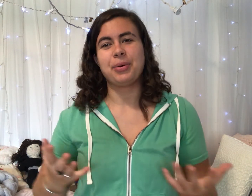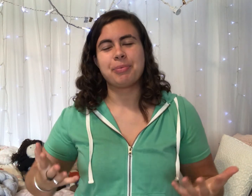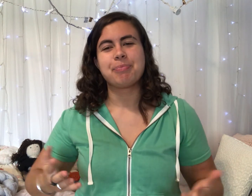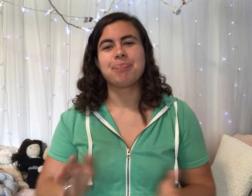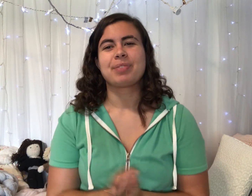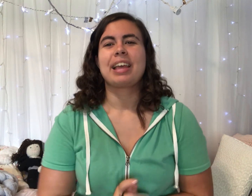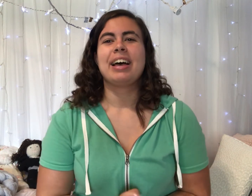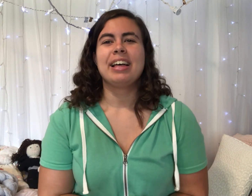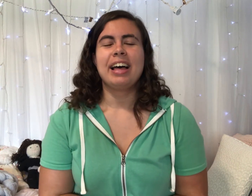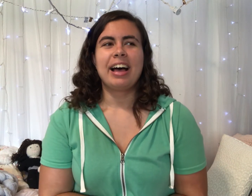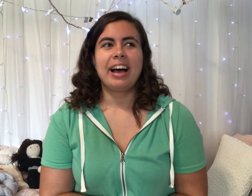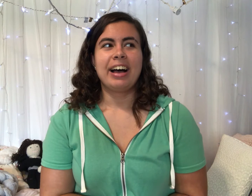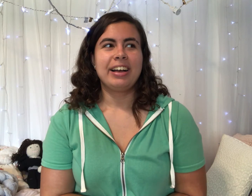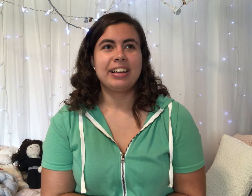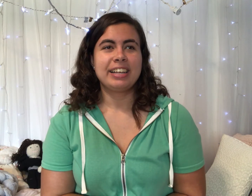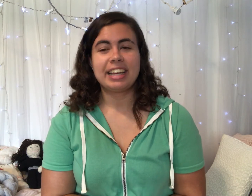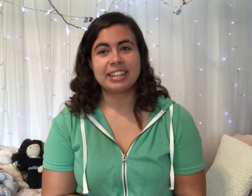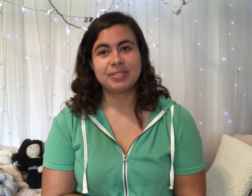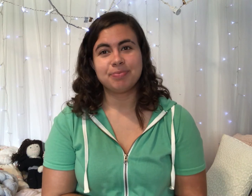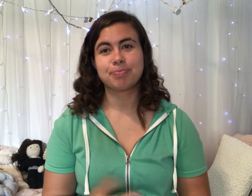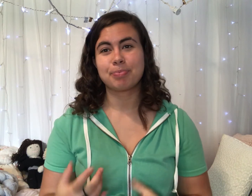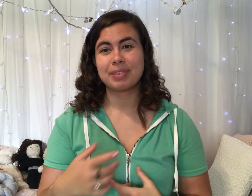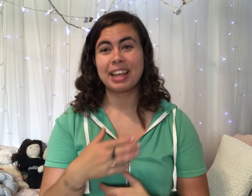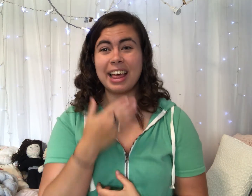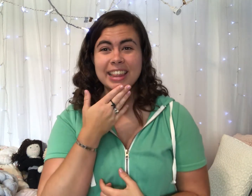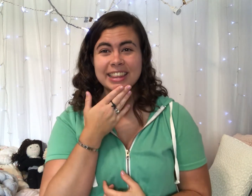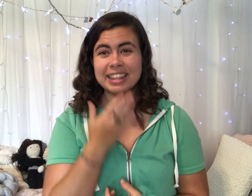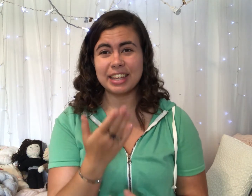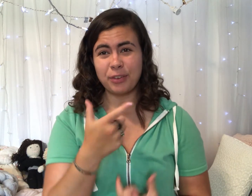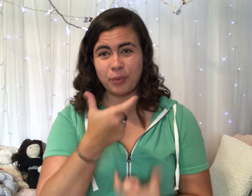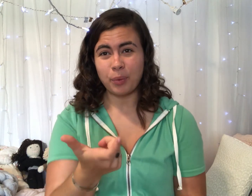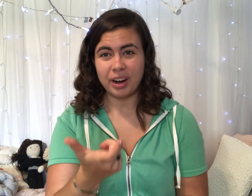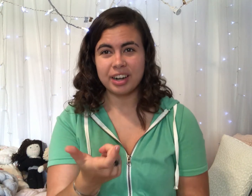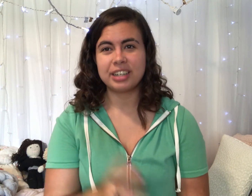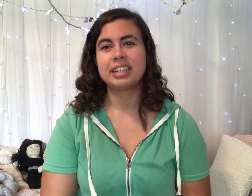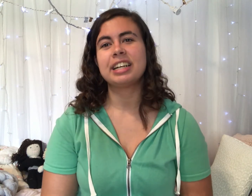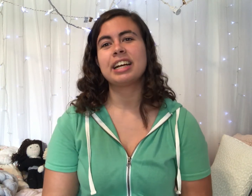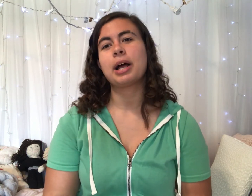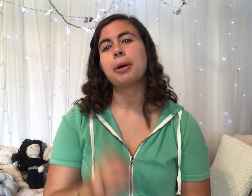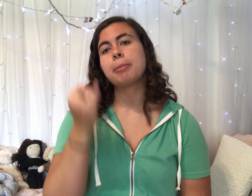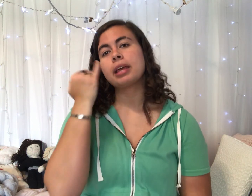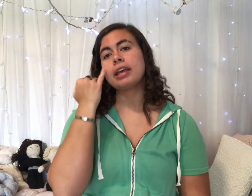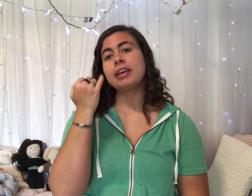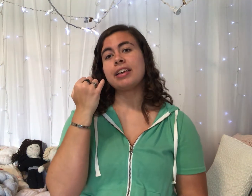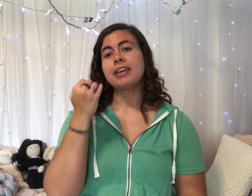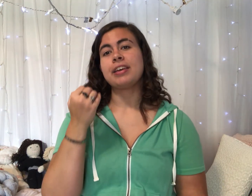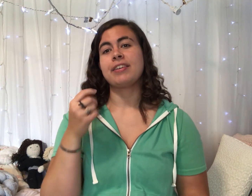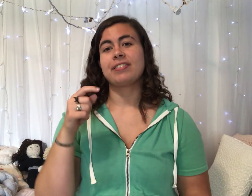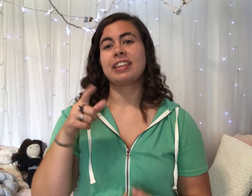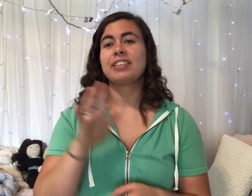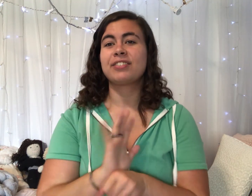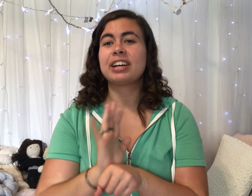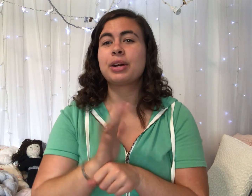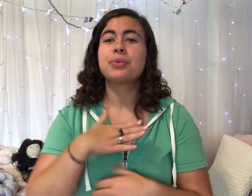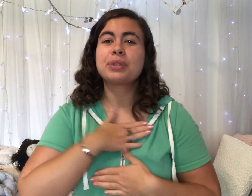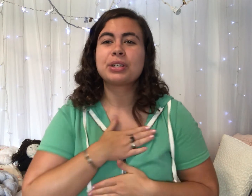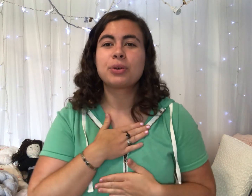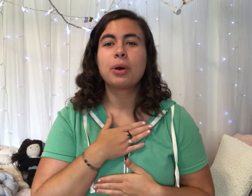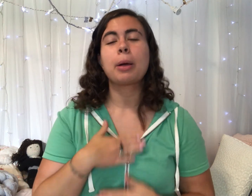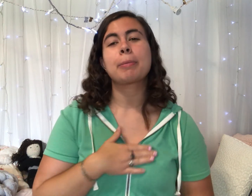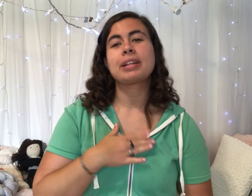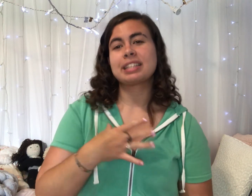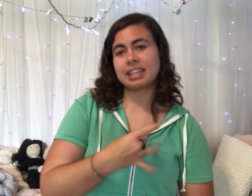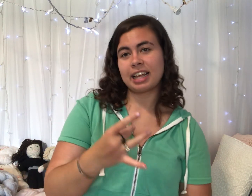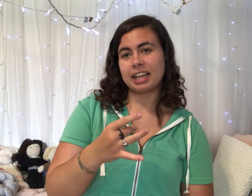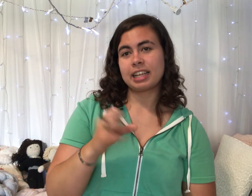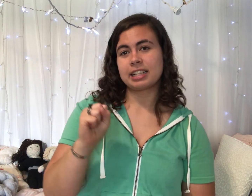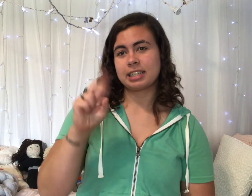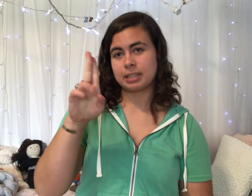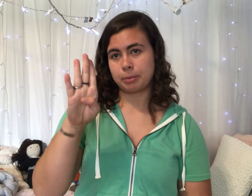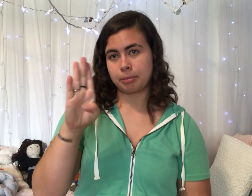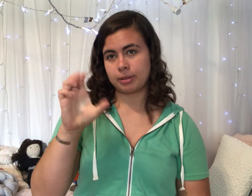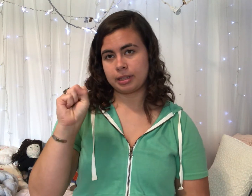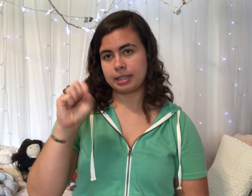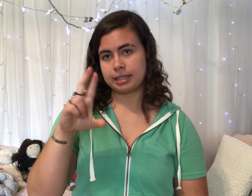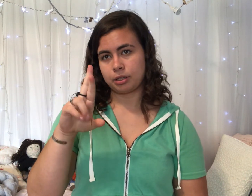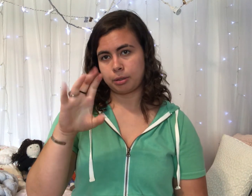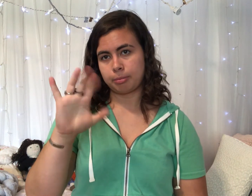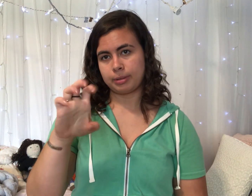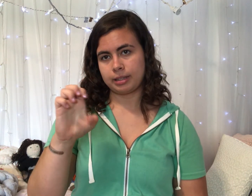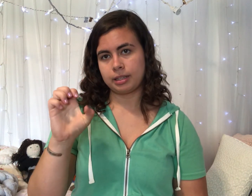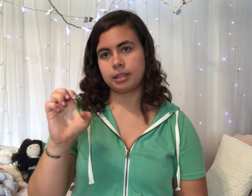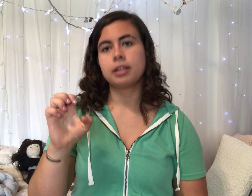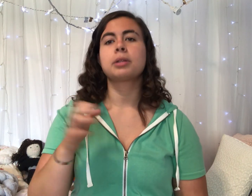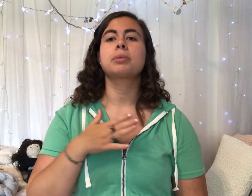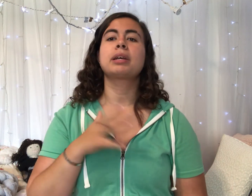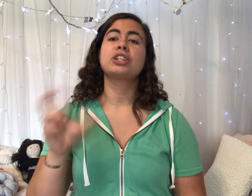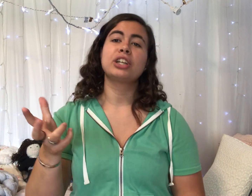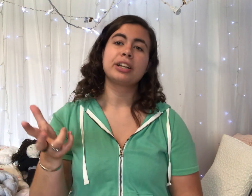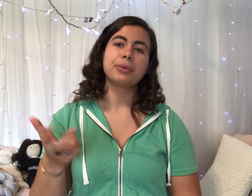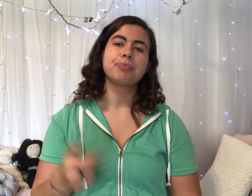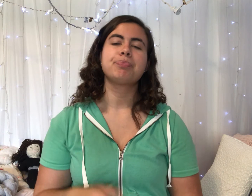So thank you for watching. If you enjoyed this video, please like and subscribe to my channel.